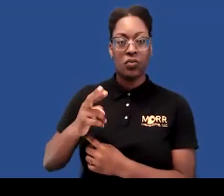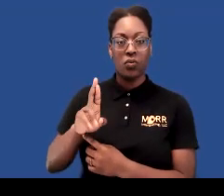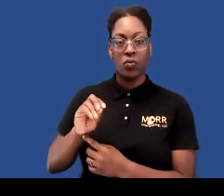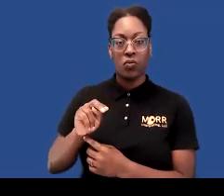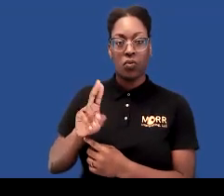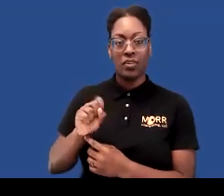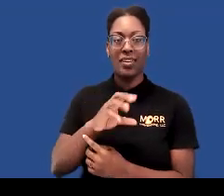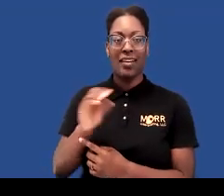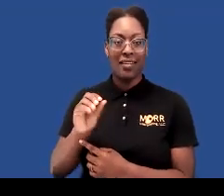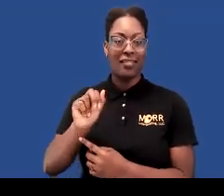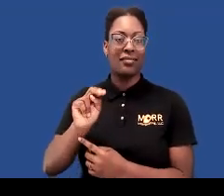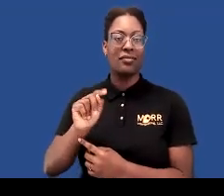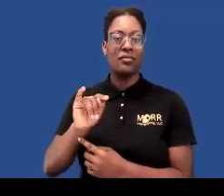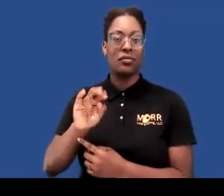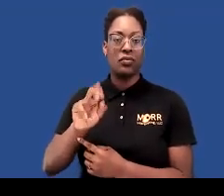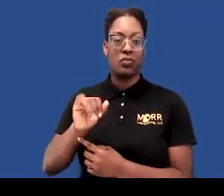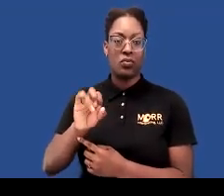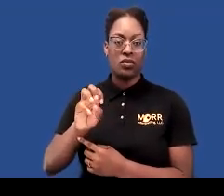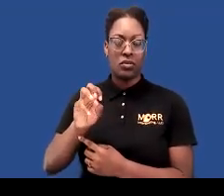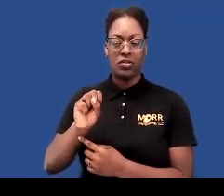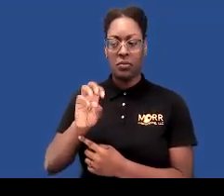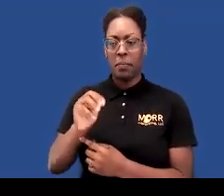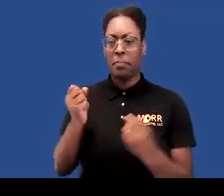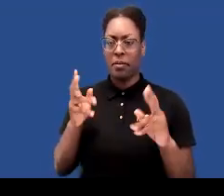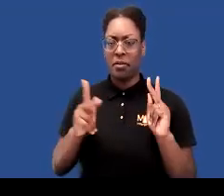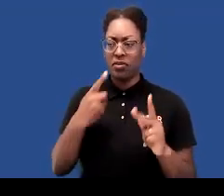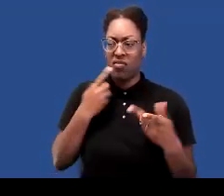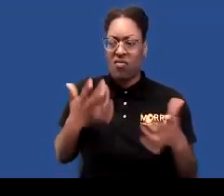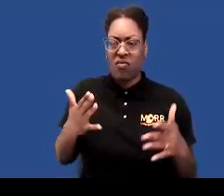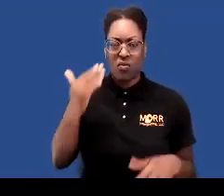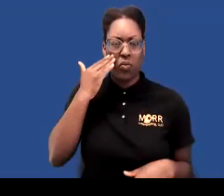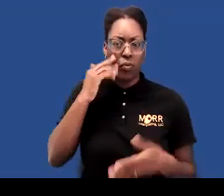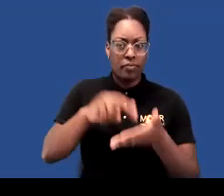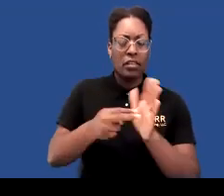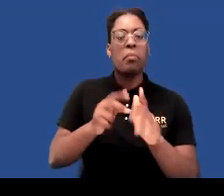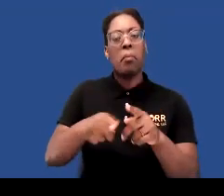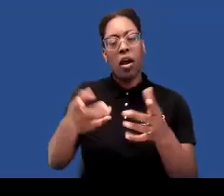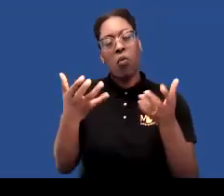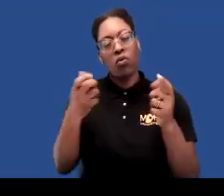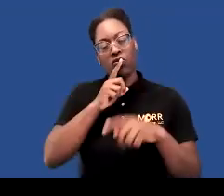but I would like to set them up for how I'll be using them in this presentation anyway. The bulk of the presentation will center